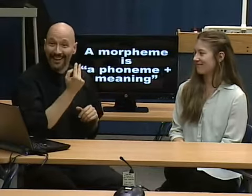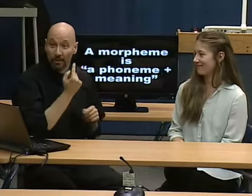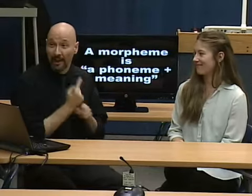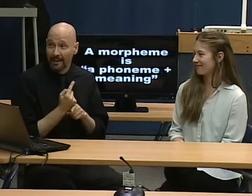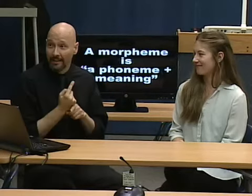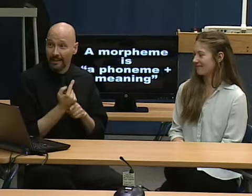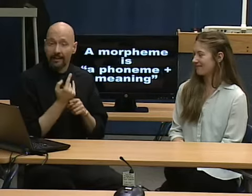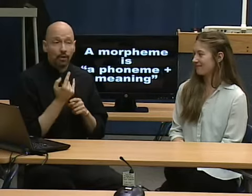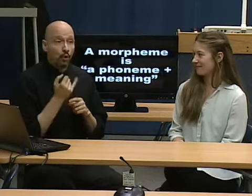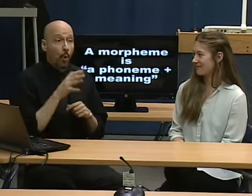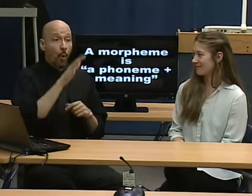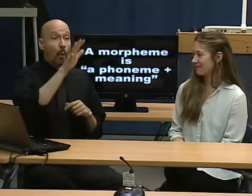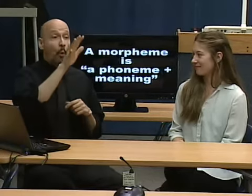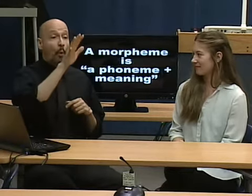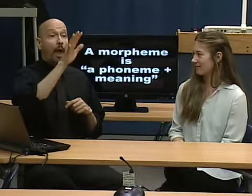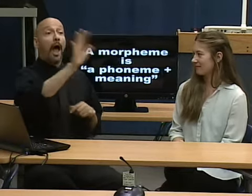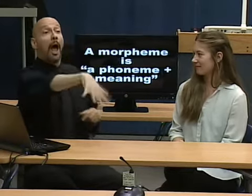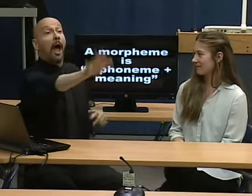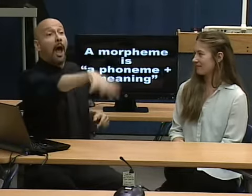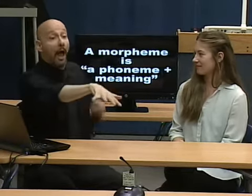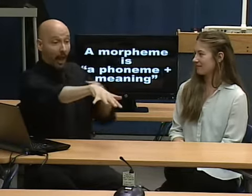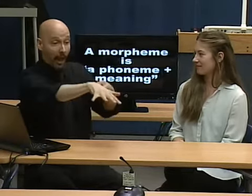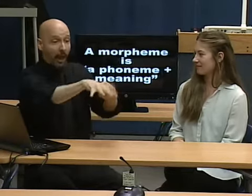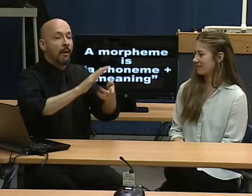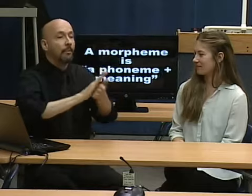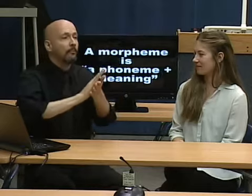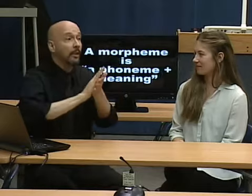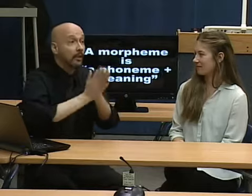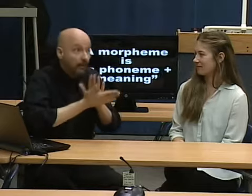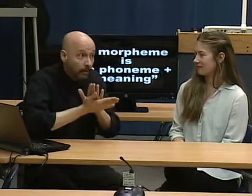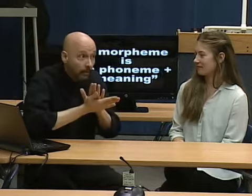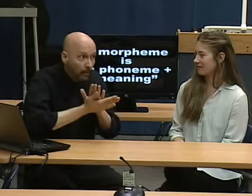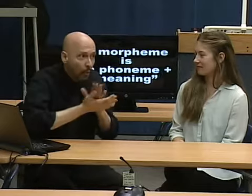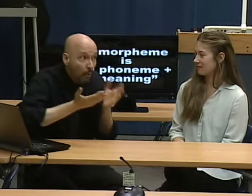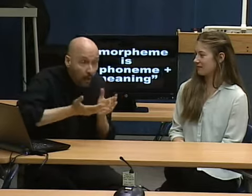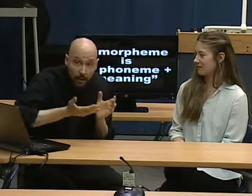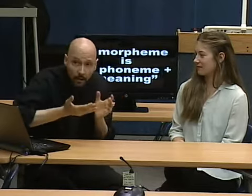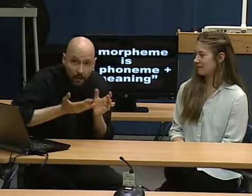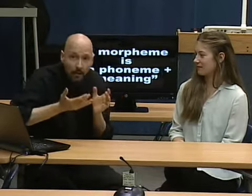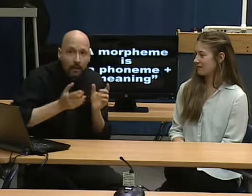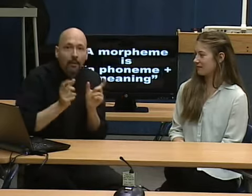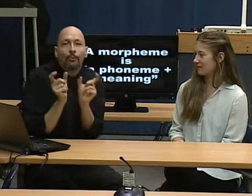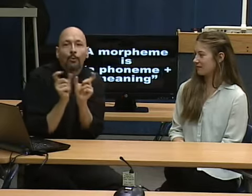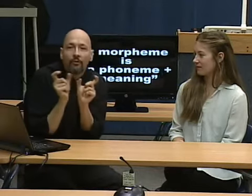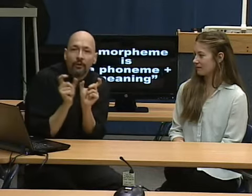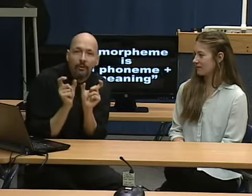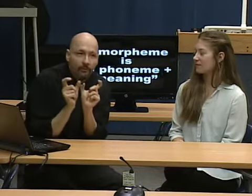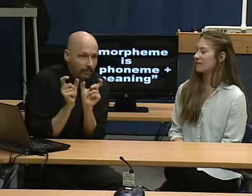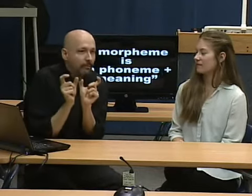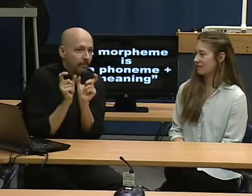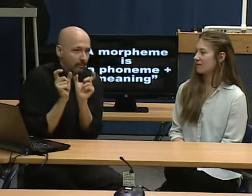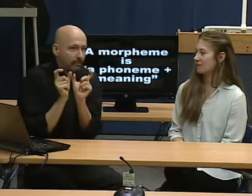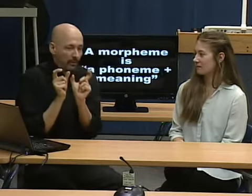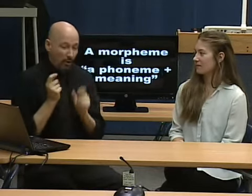Right? So this sign "Hey" becomes what? A morpheme.